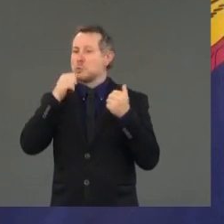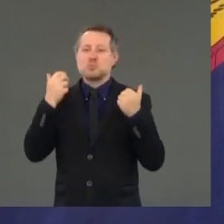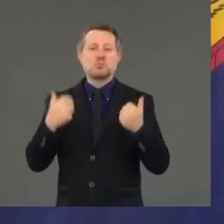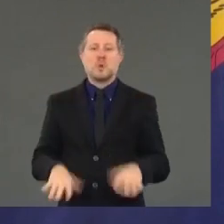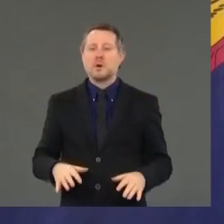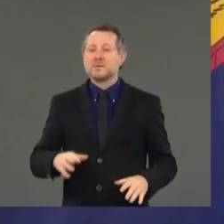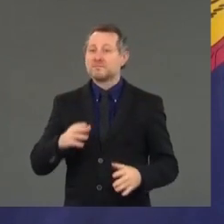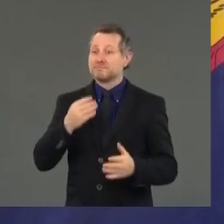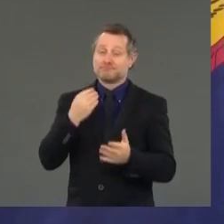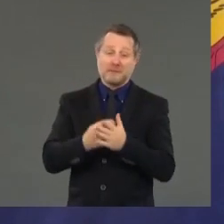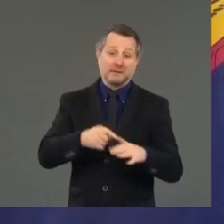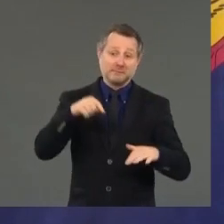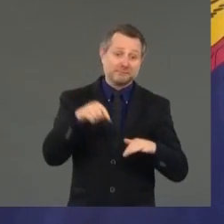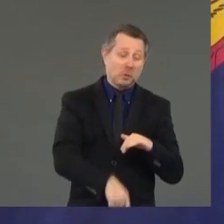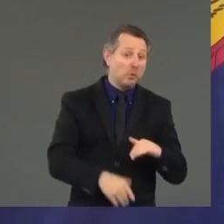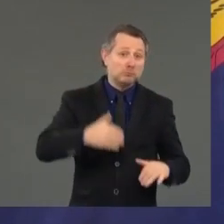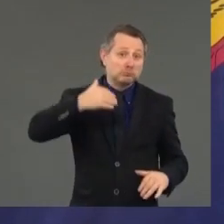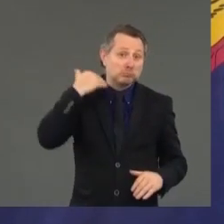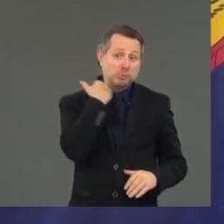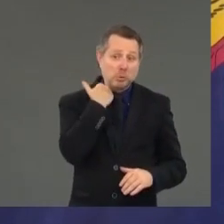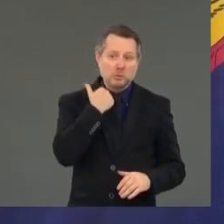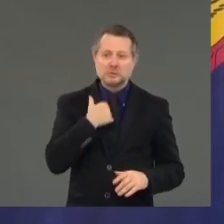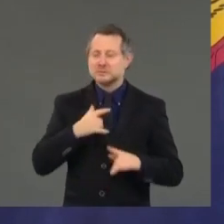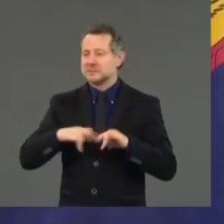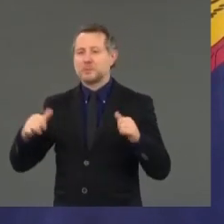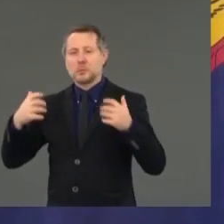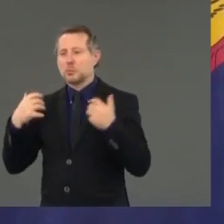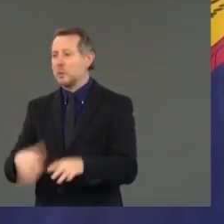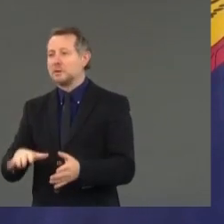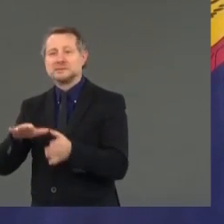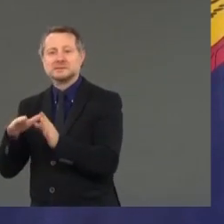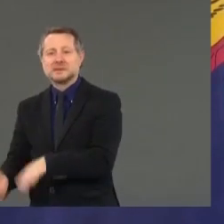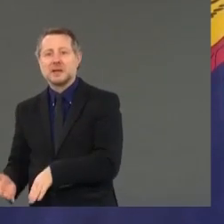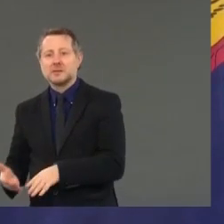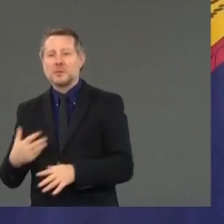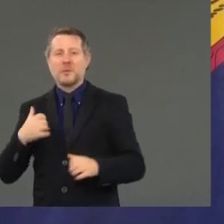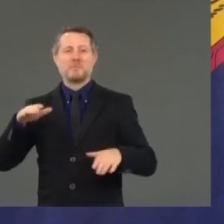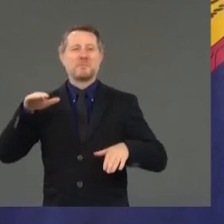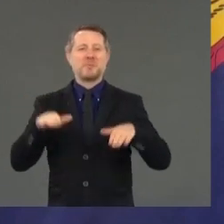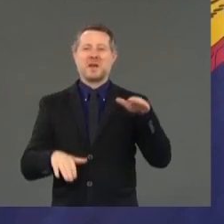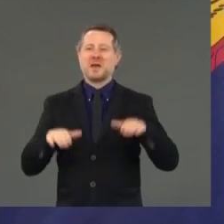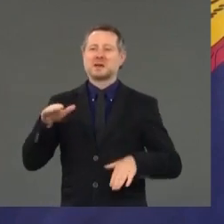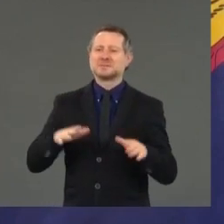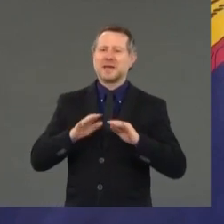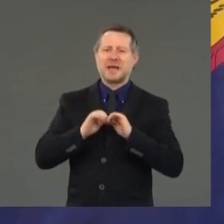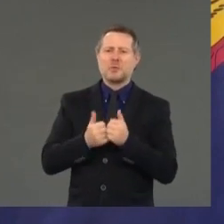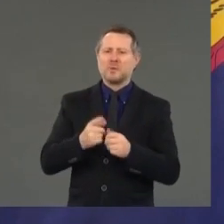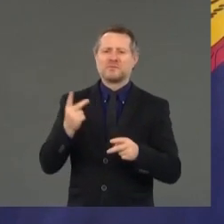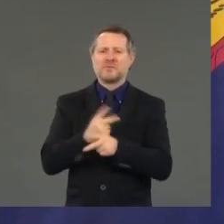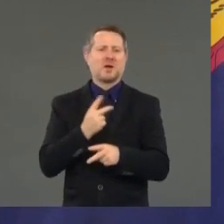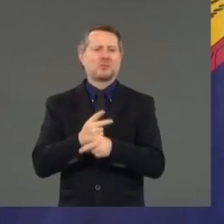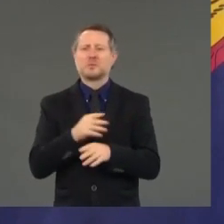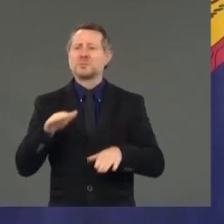WE DON'T WANT FINANCIAL RUIN, BUT WE DON'T WANT DEATH, EITHER, RIGHT?